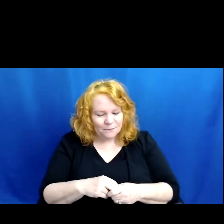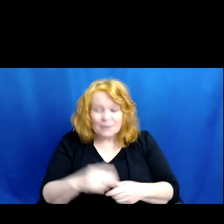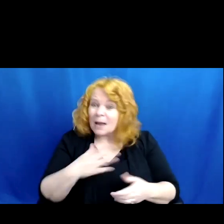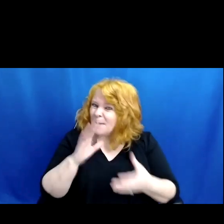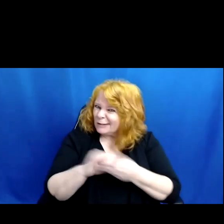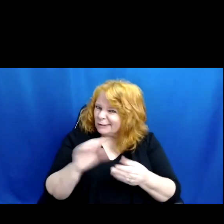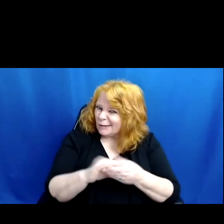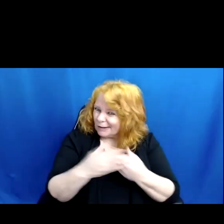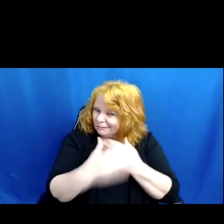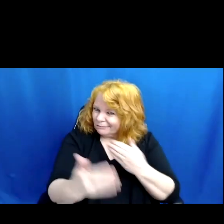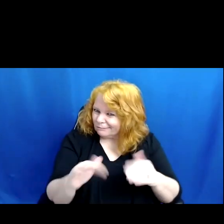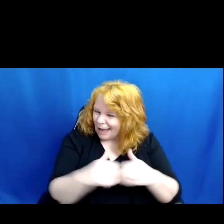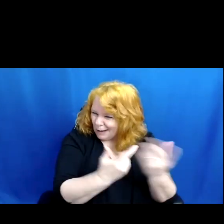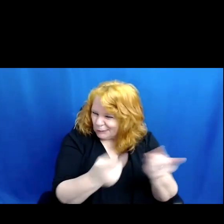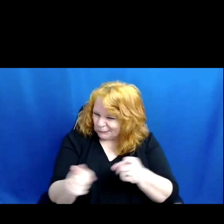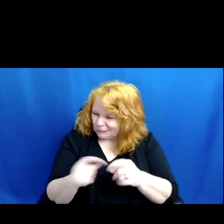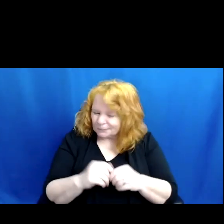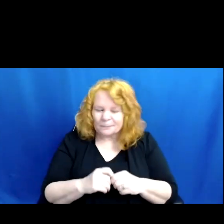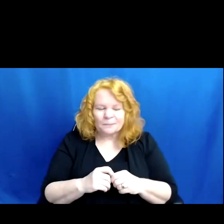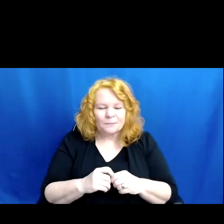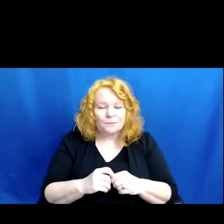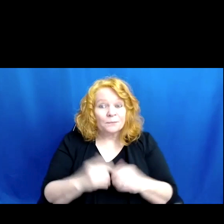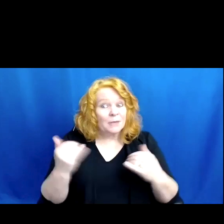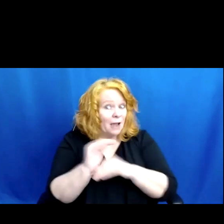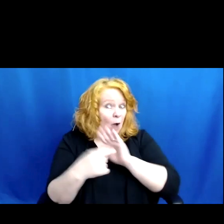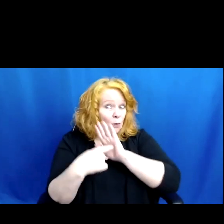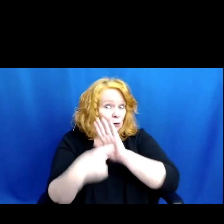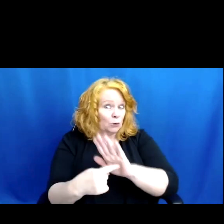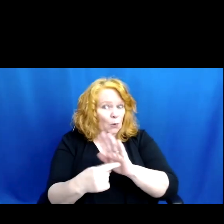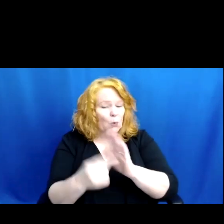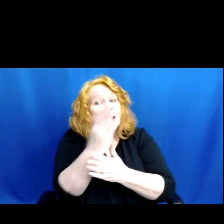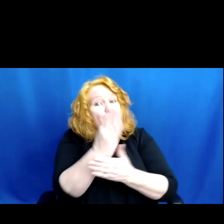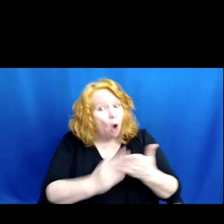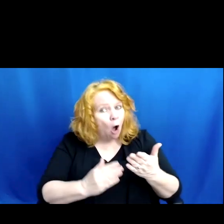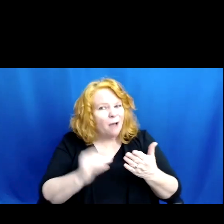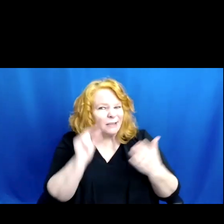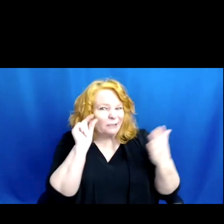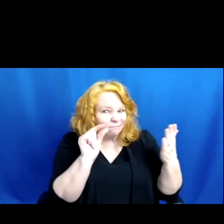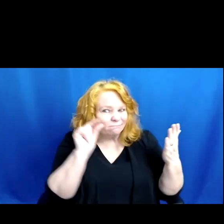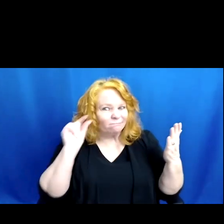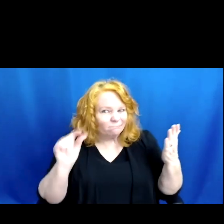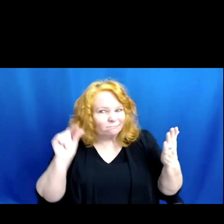I am going to show you tonight by presenting some parts of each part of the story show.